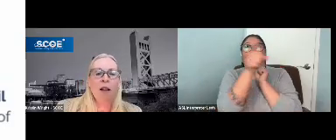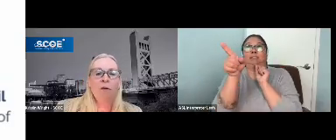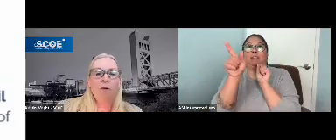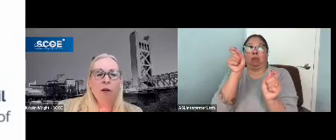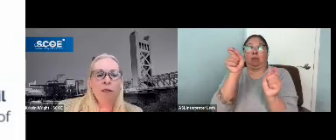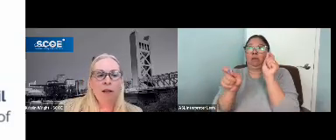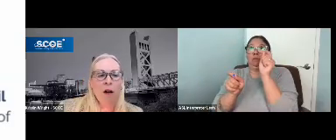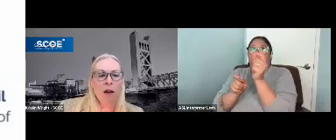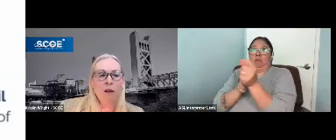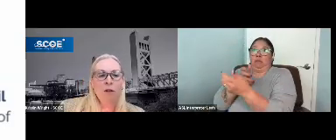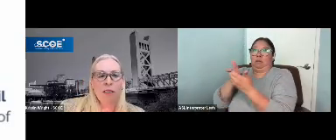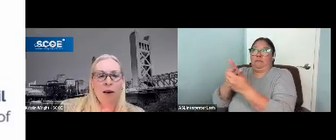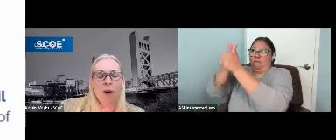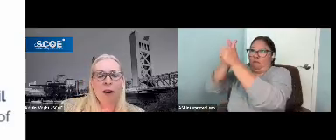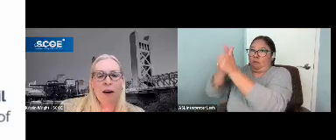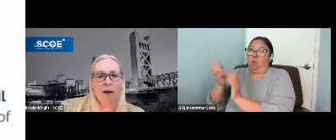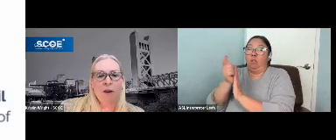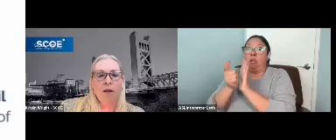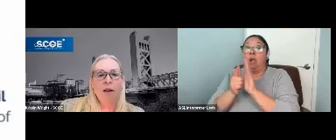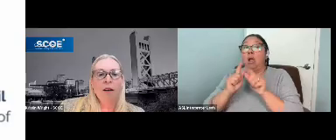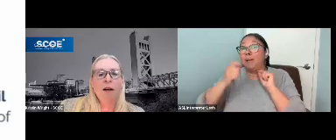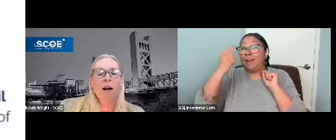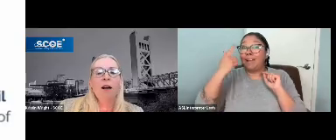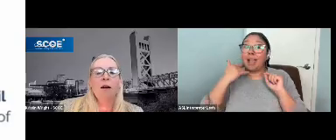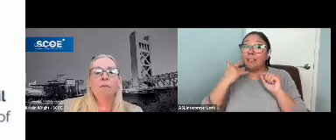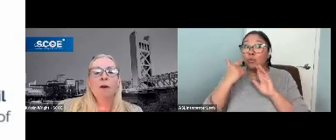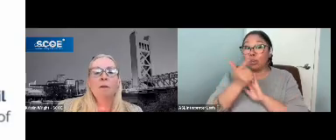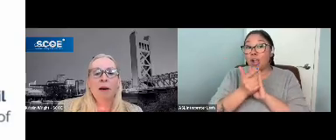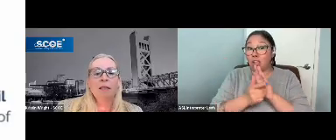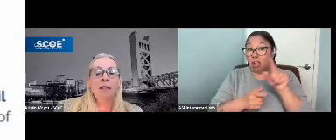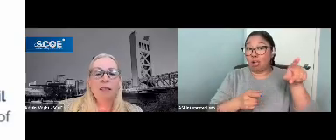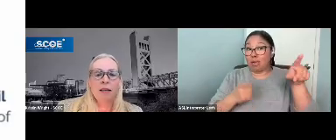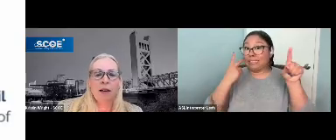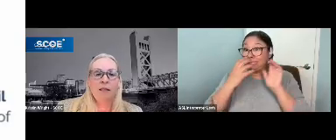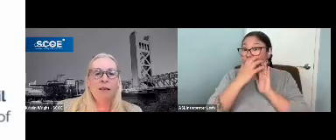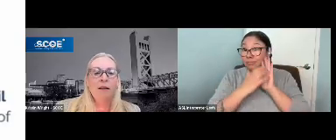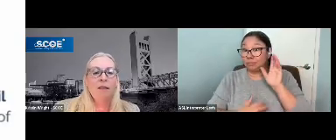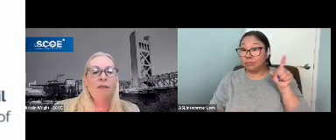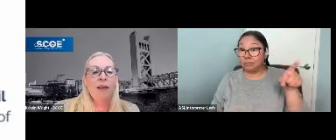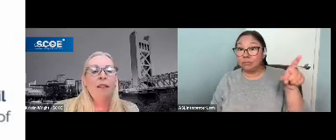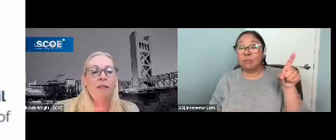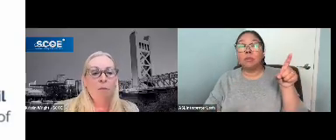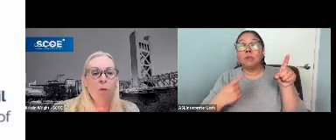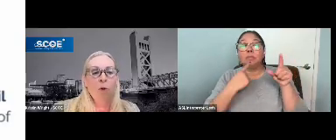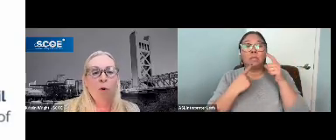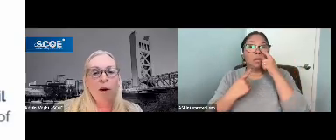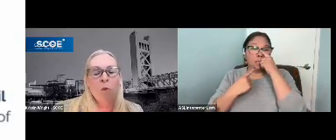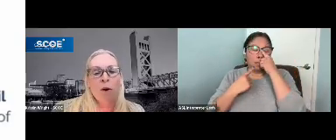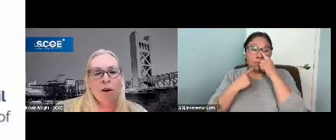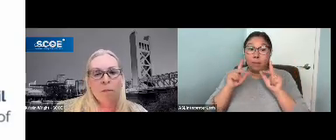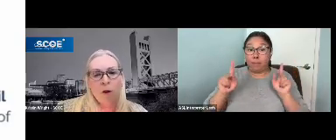but California's law that you're seeing right here um basically says that the pupil will be awarded